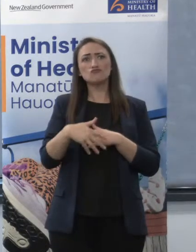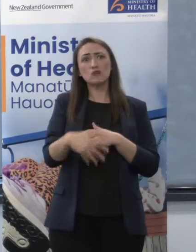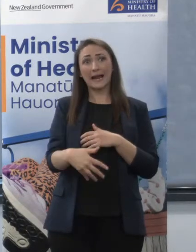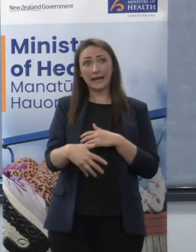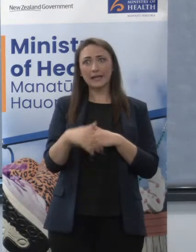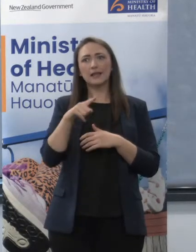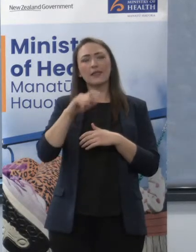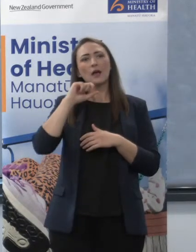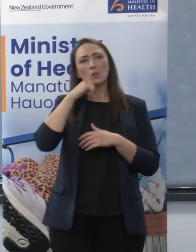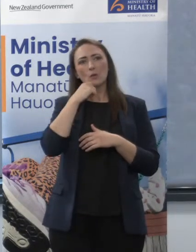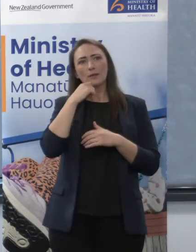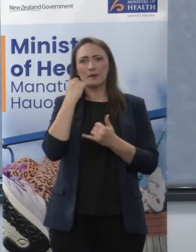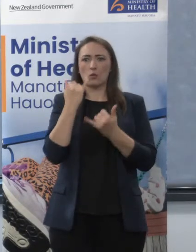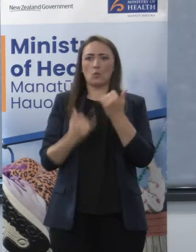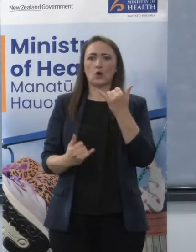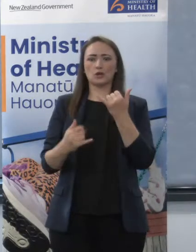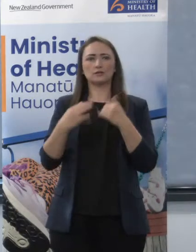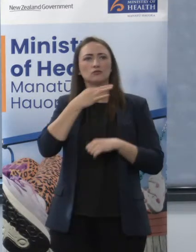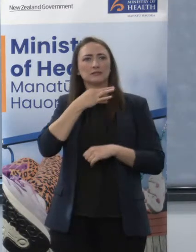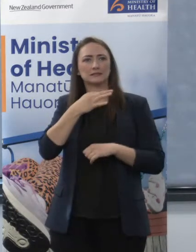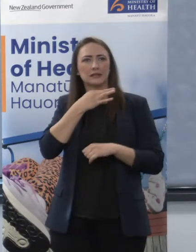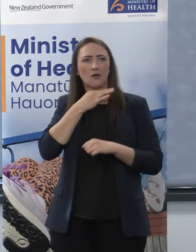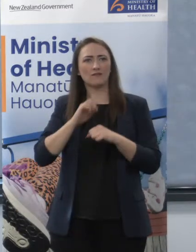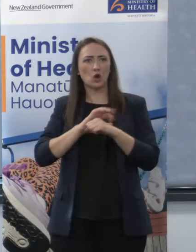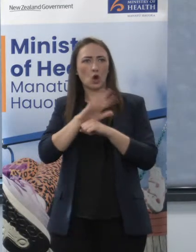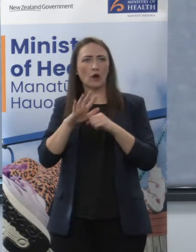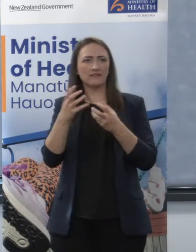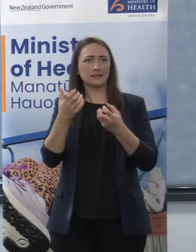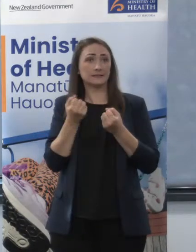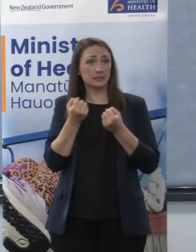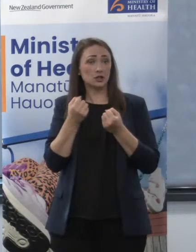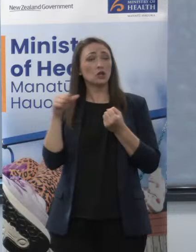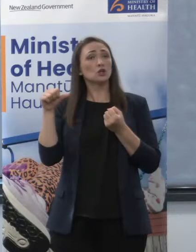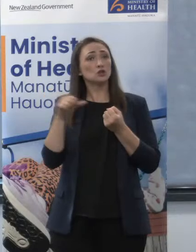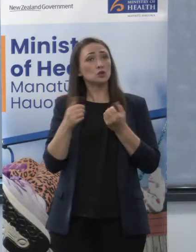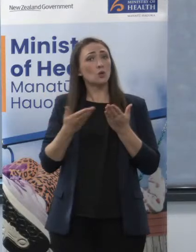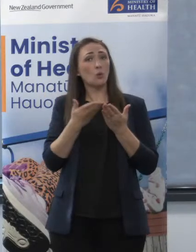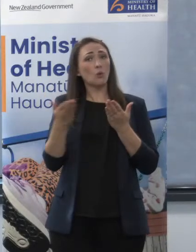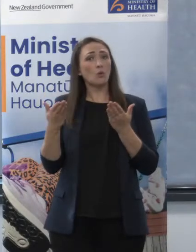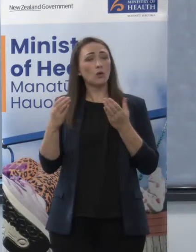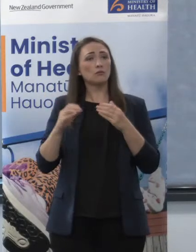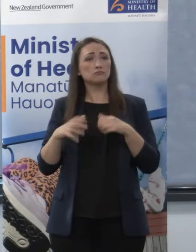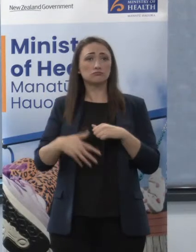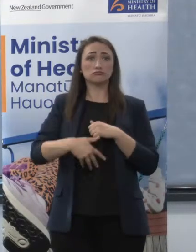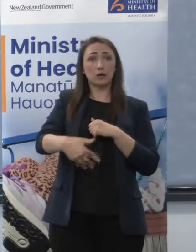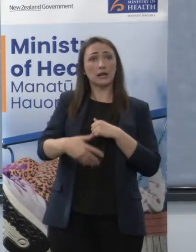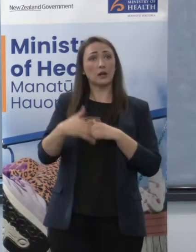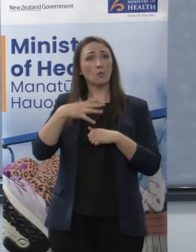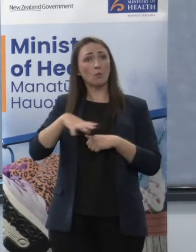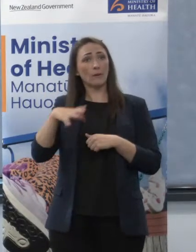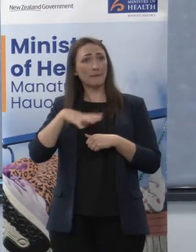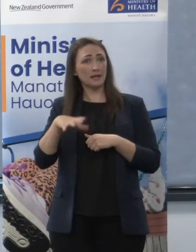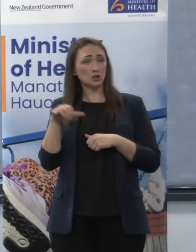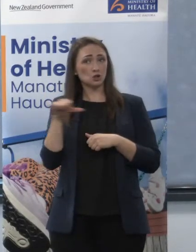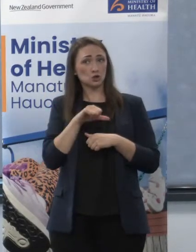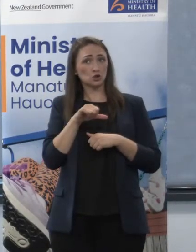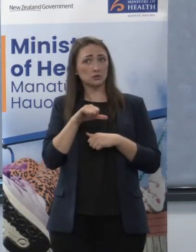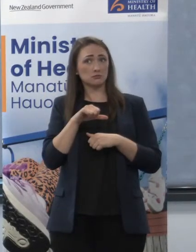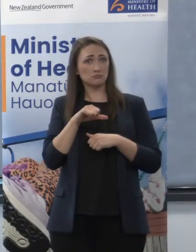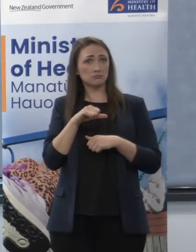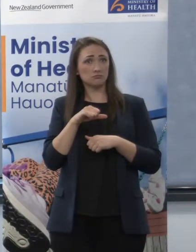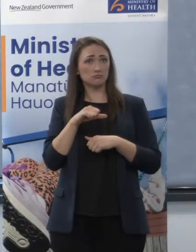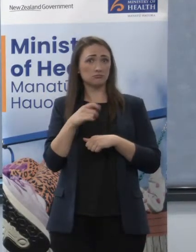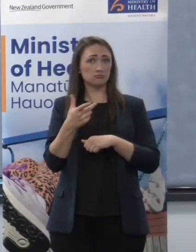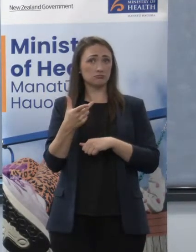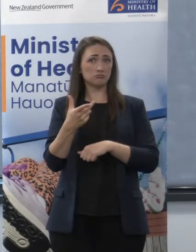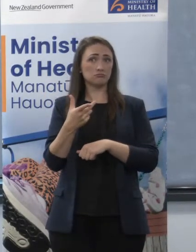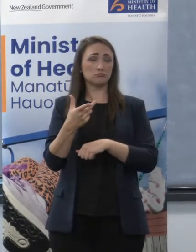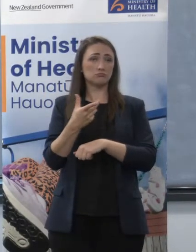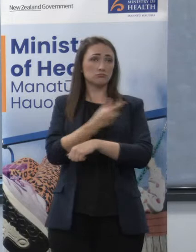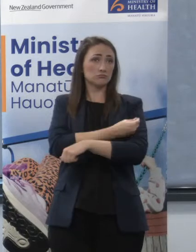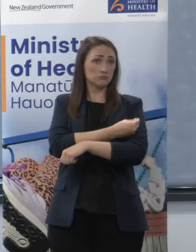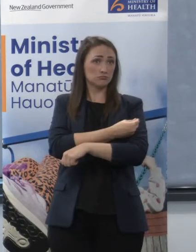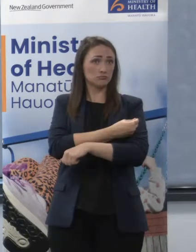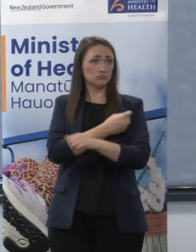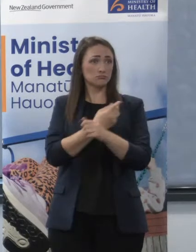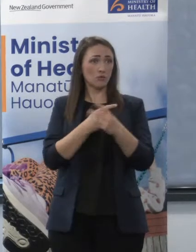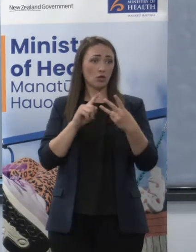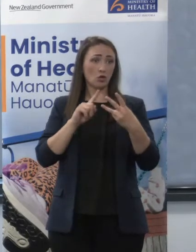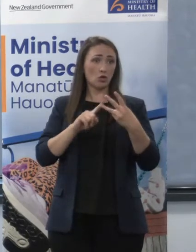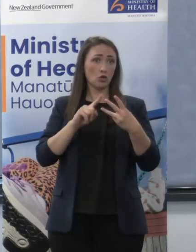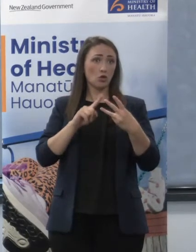For those who are pregnant,